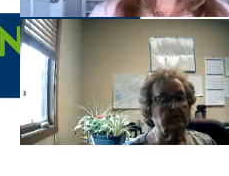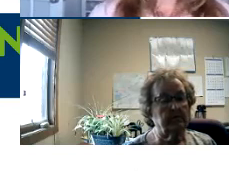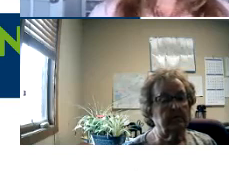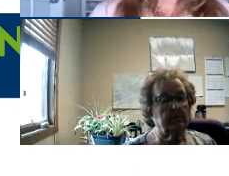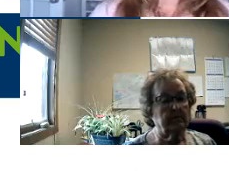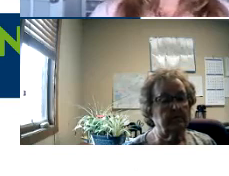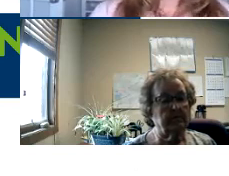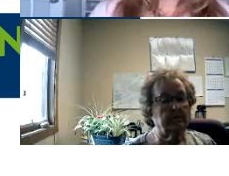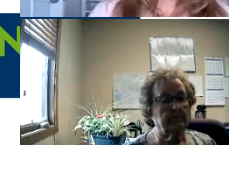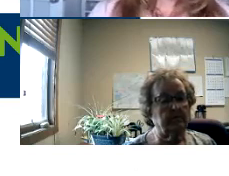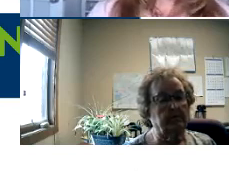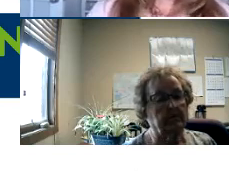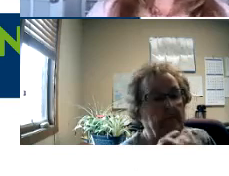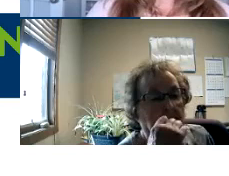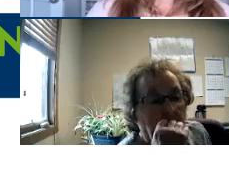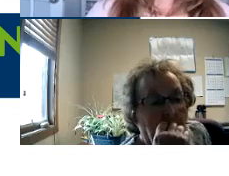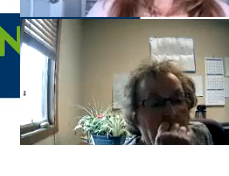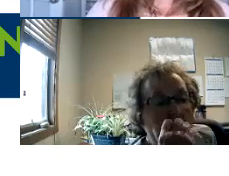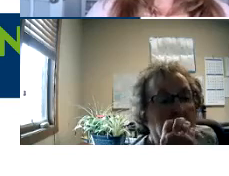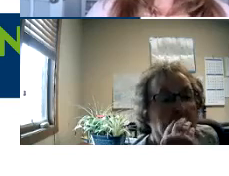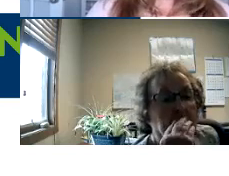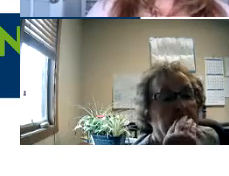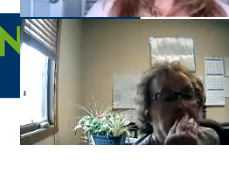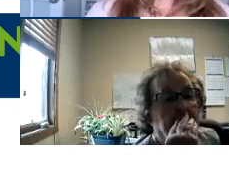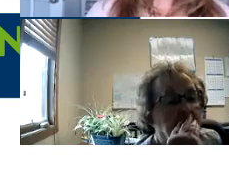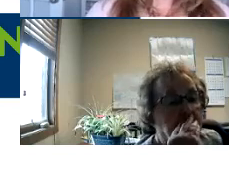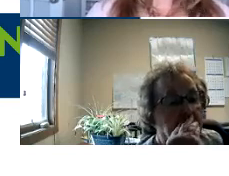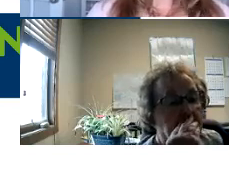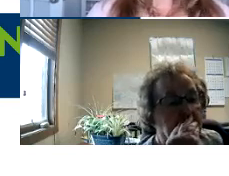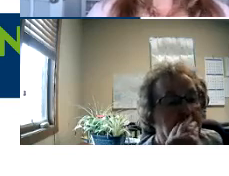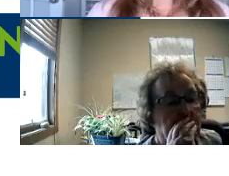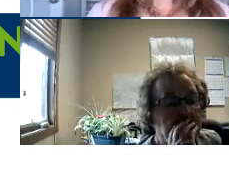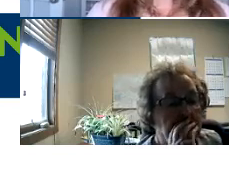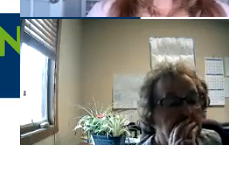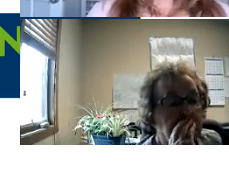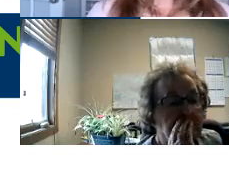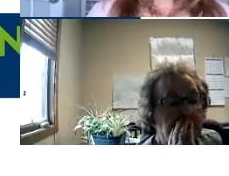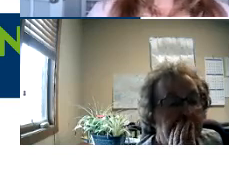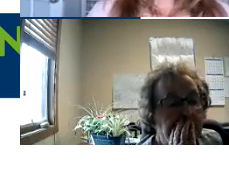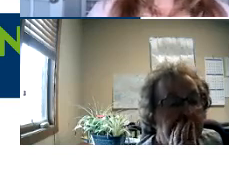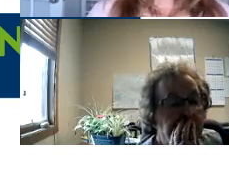company and your organizational structure. The first is the designated coordinator and that is the person or people